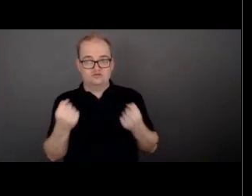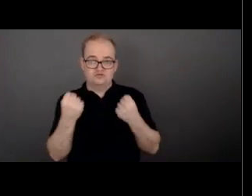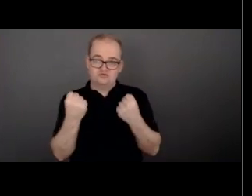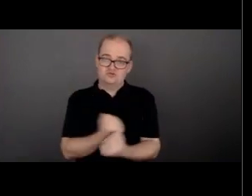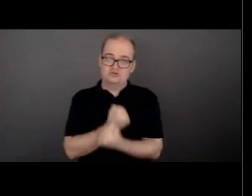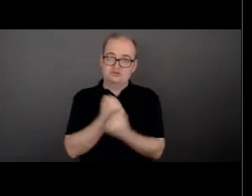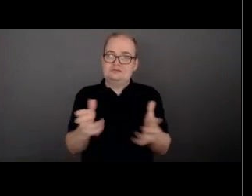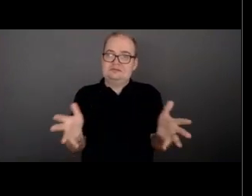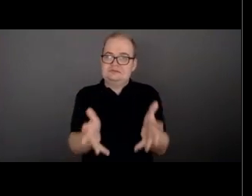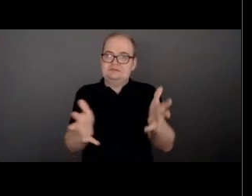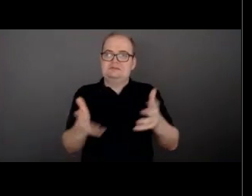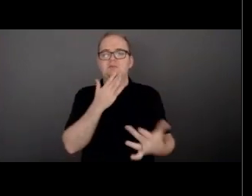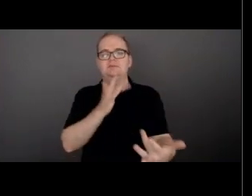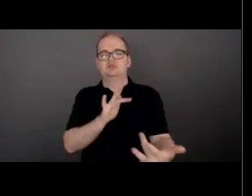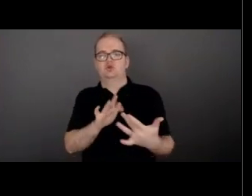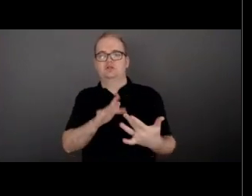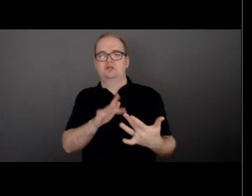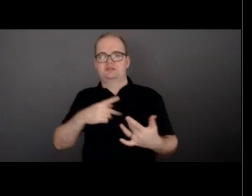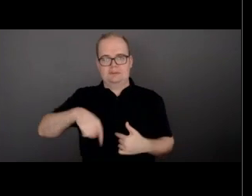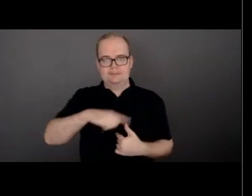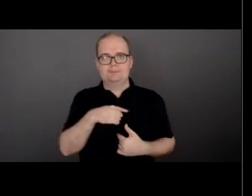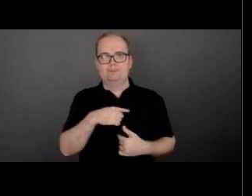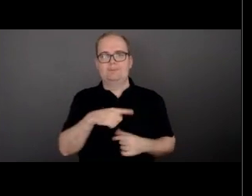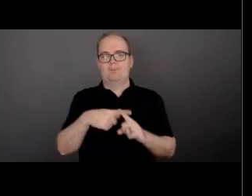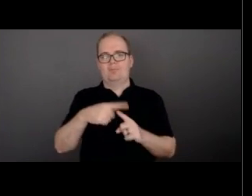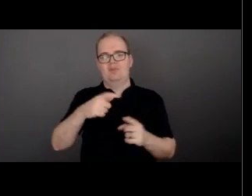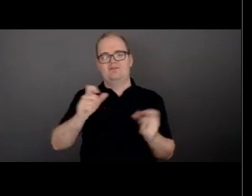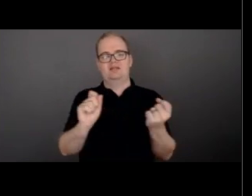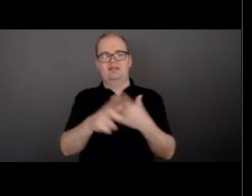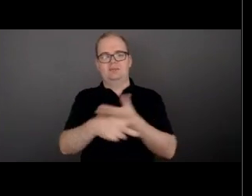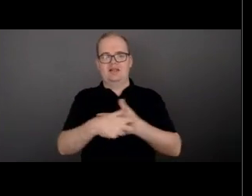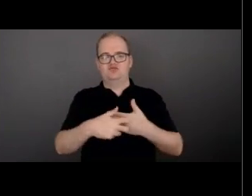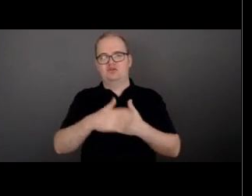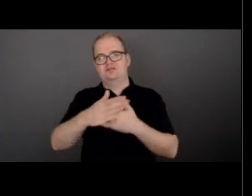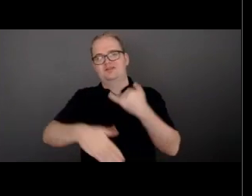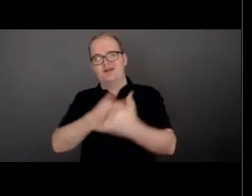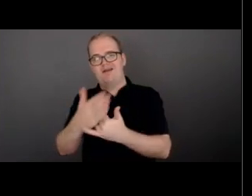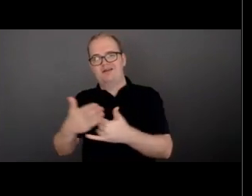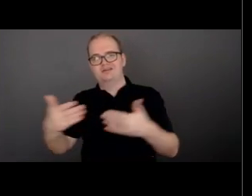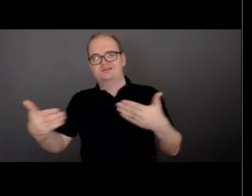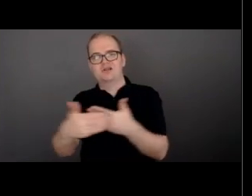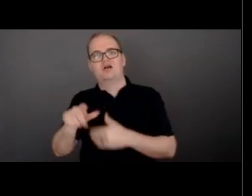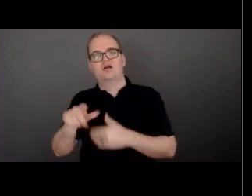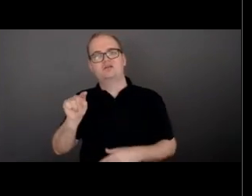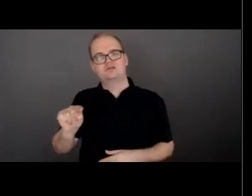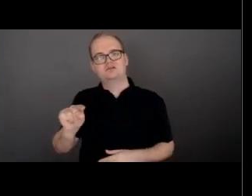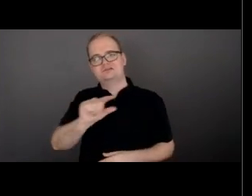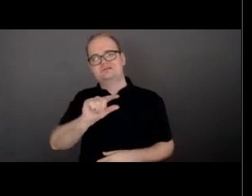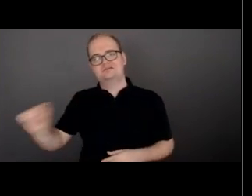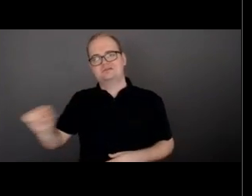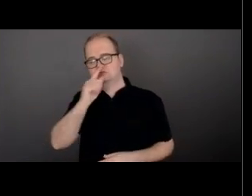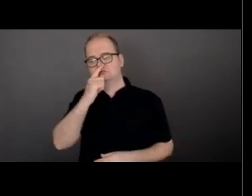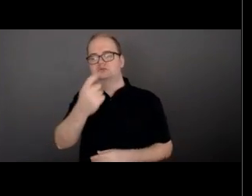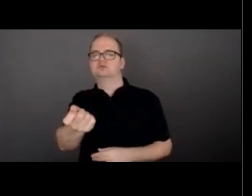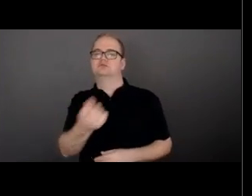we've got an email address on the slide at the end where you can get some more support once the webinar is finished >> Yeah.